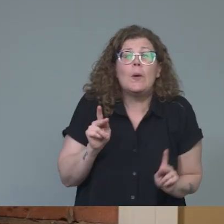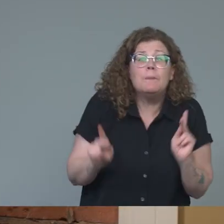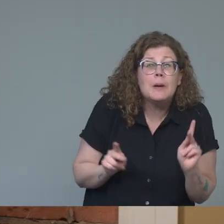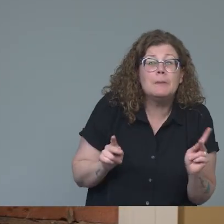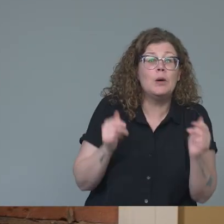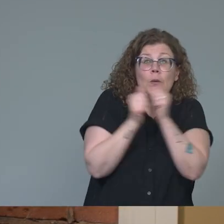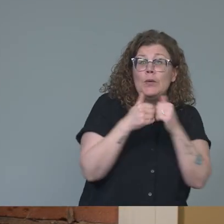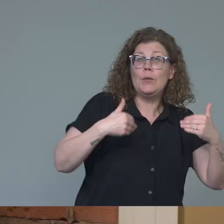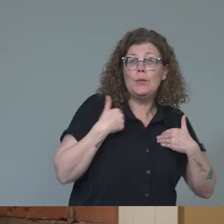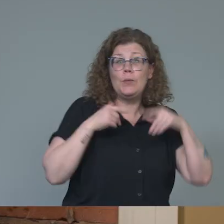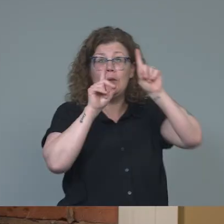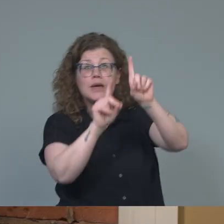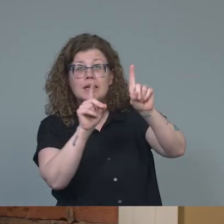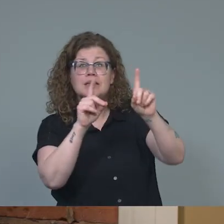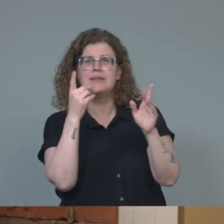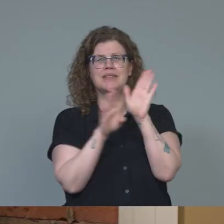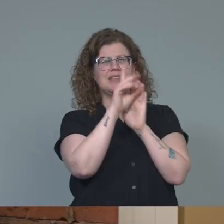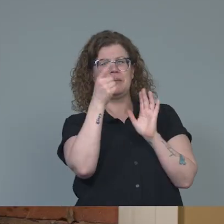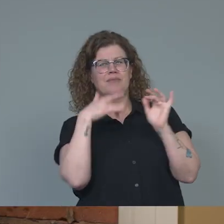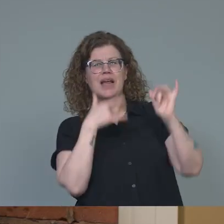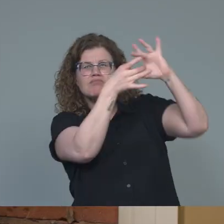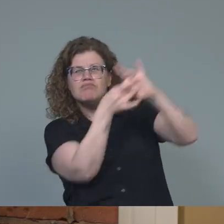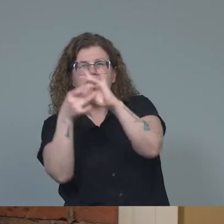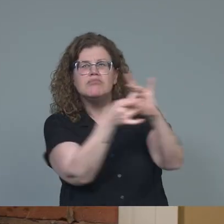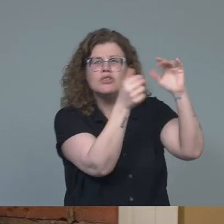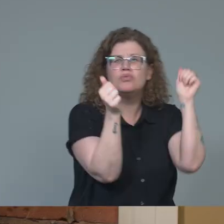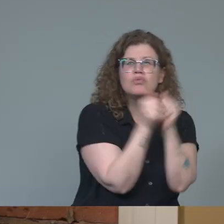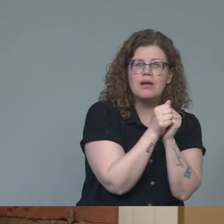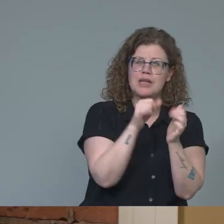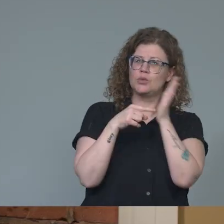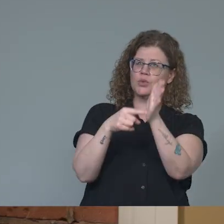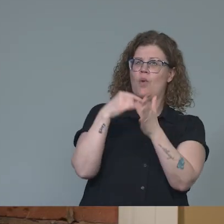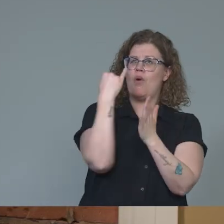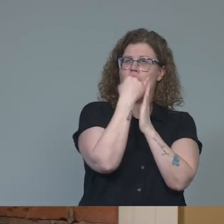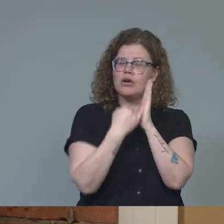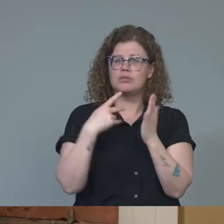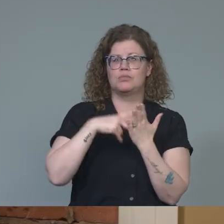an intention in mind. So it's usually around a need or an issue within a community that